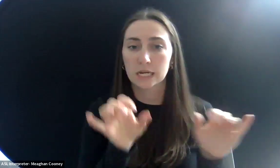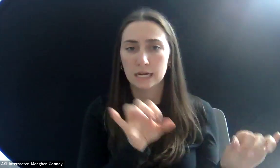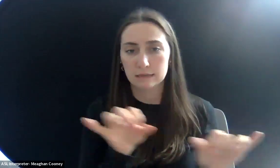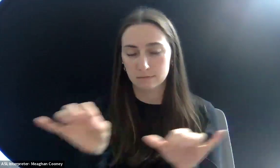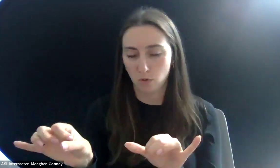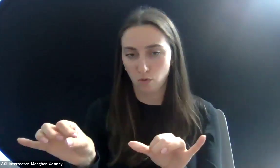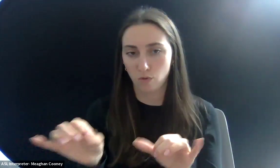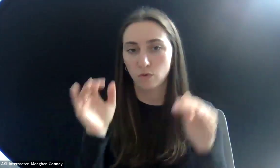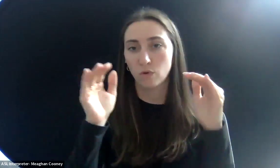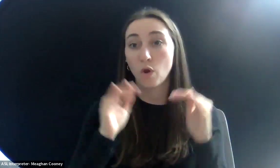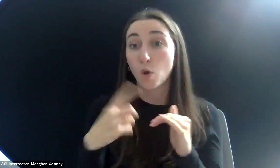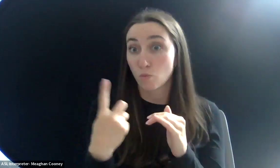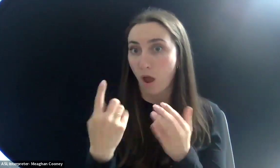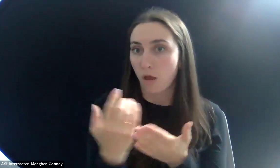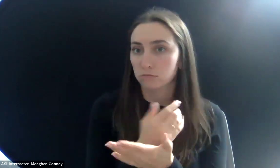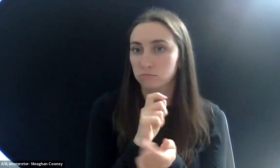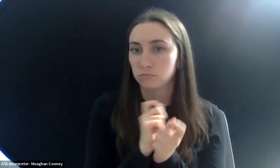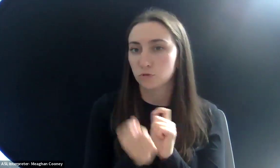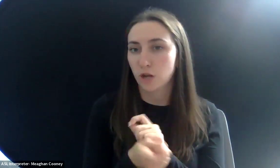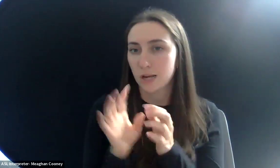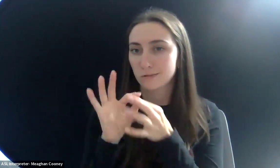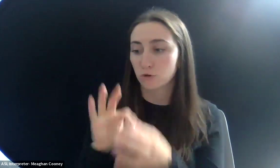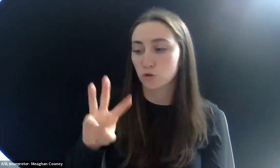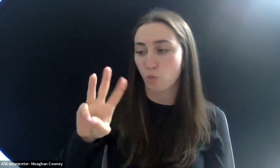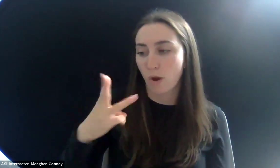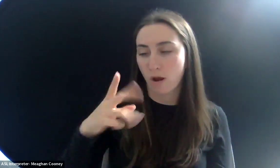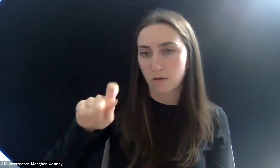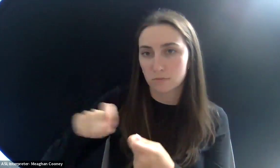And then the one change here with respect to warehouse is to